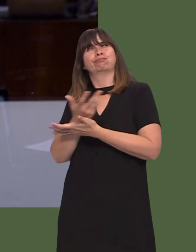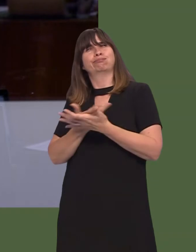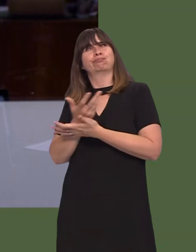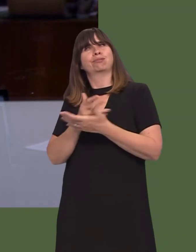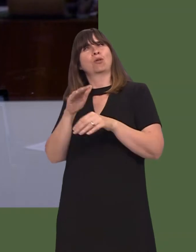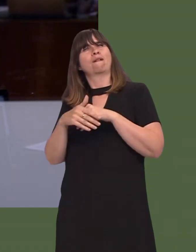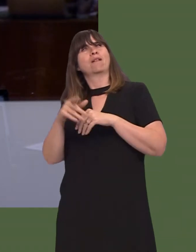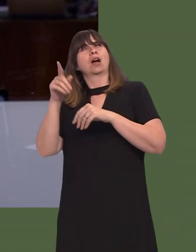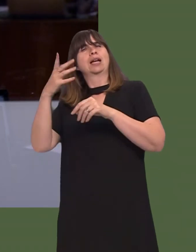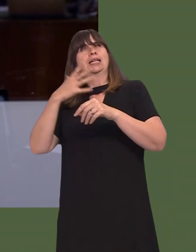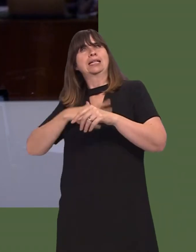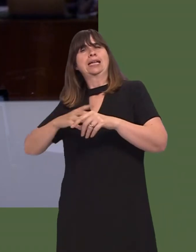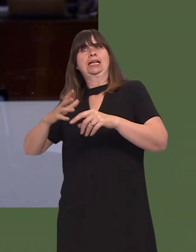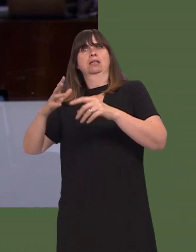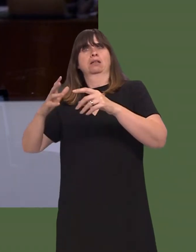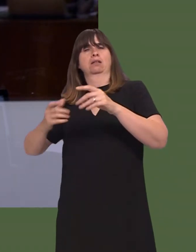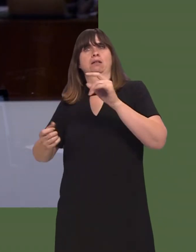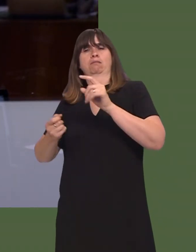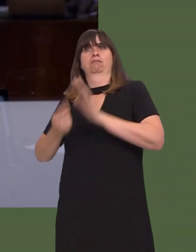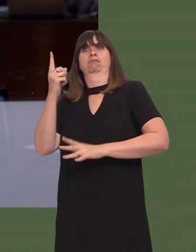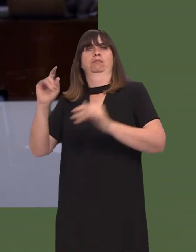about this not just being about the critical care centre, but the way it would free up